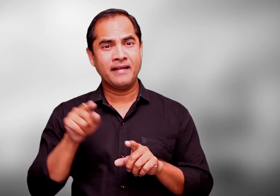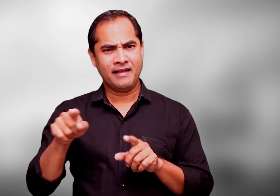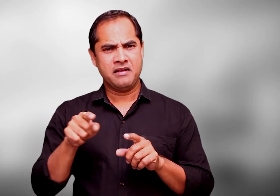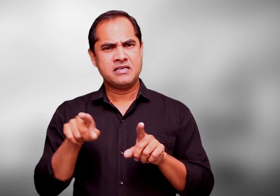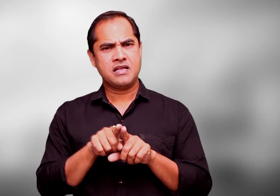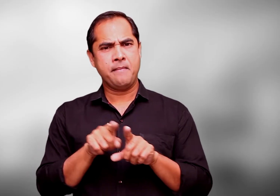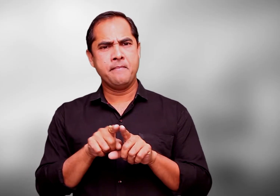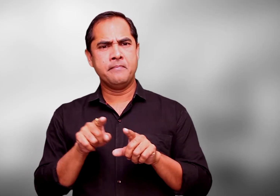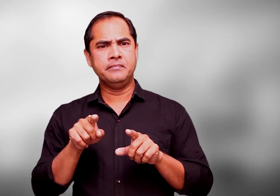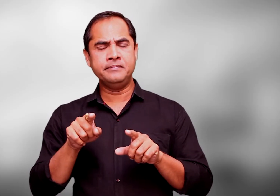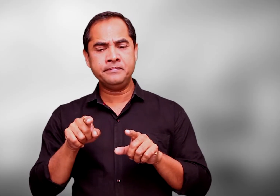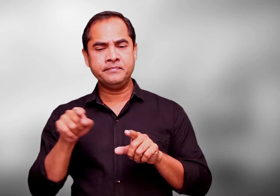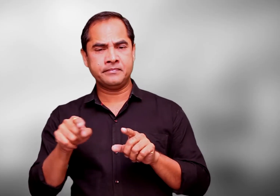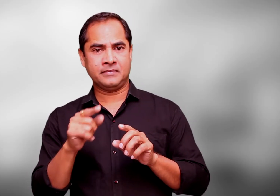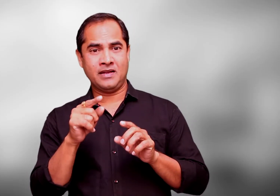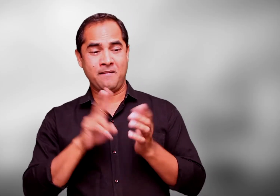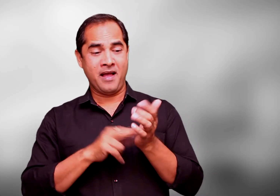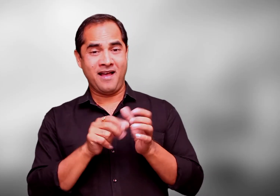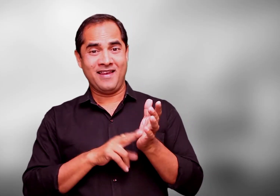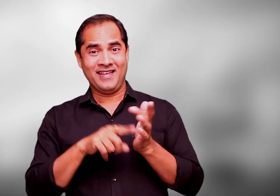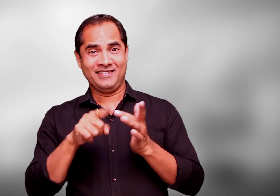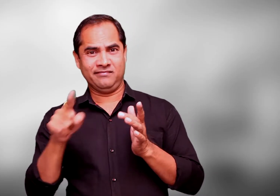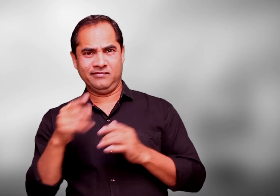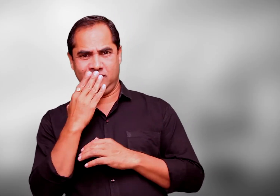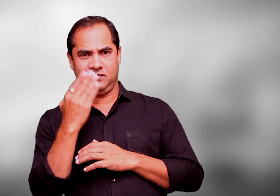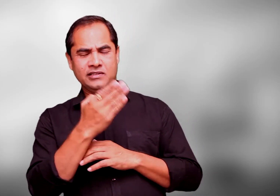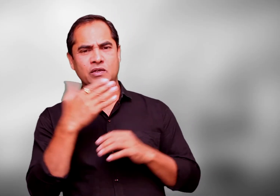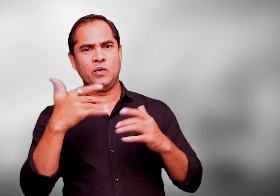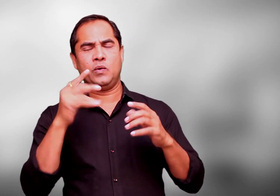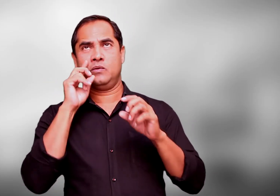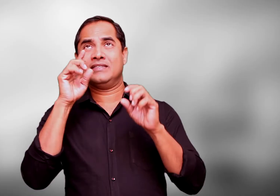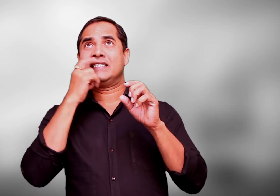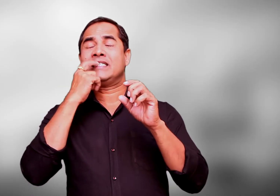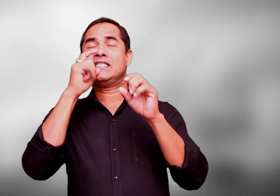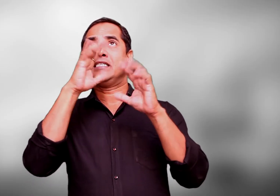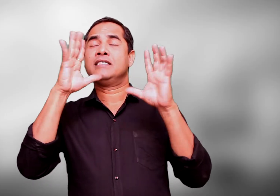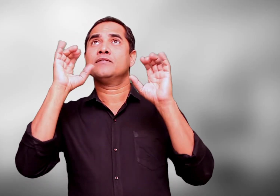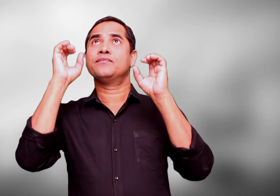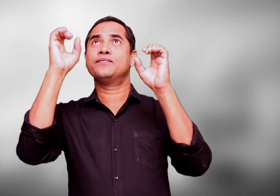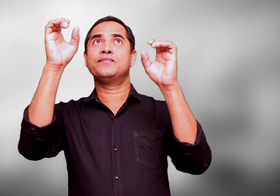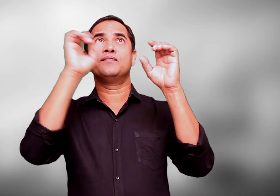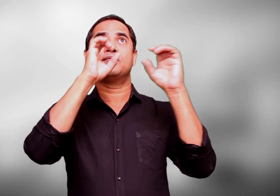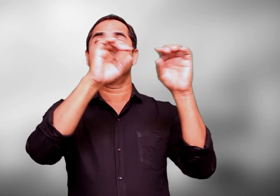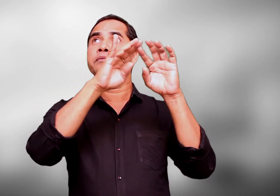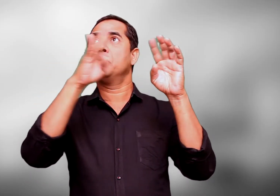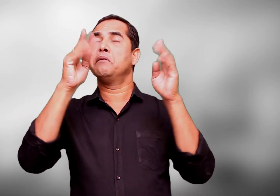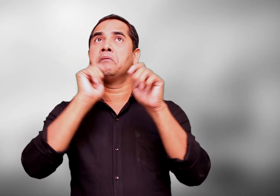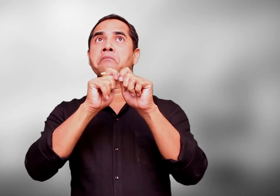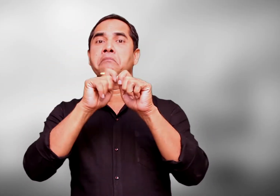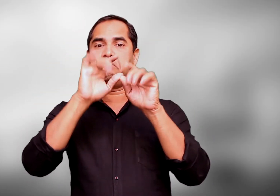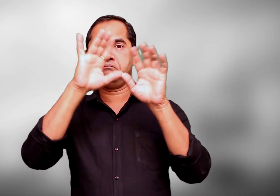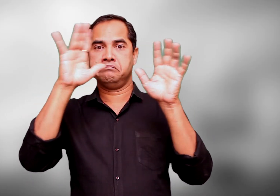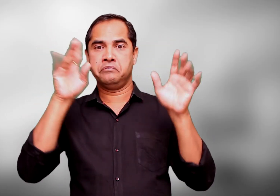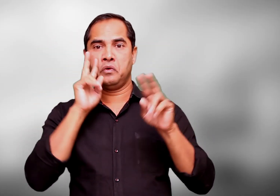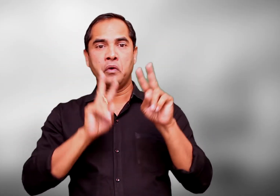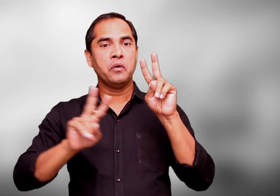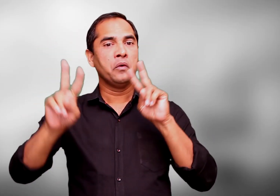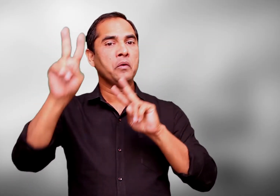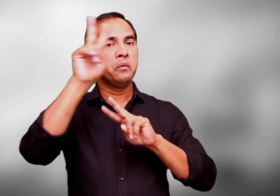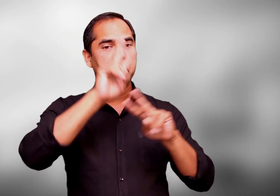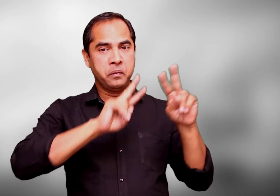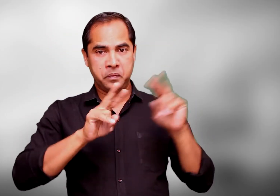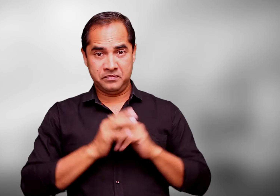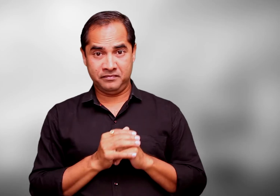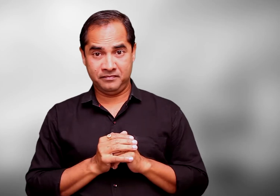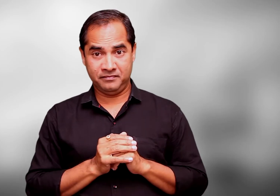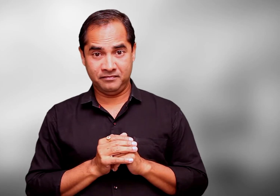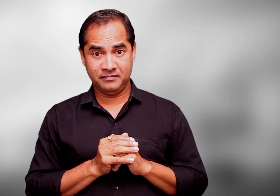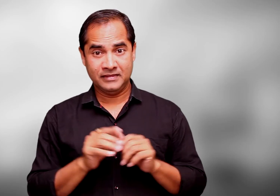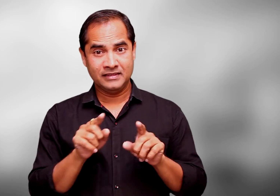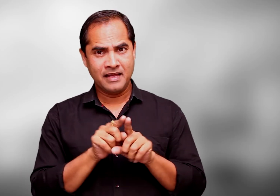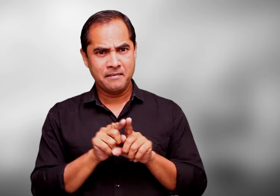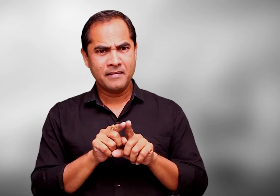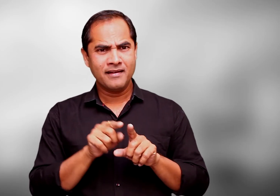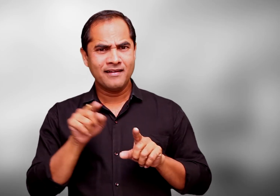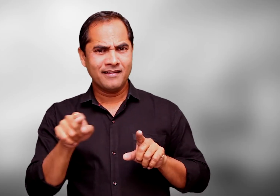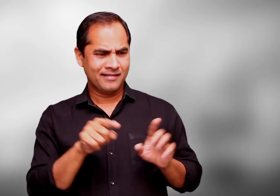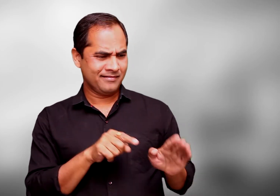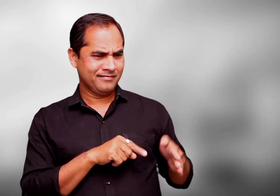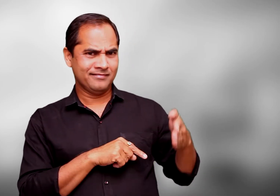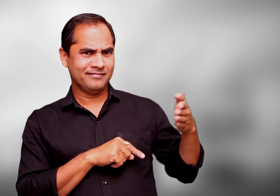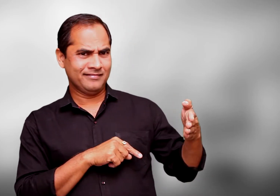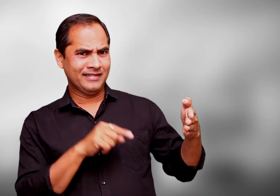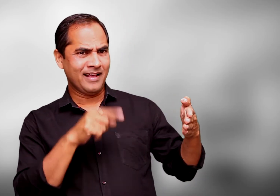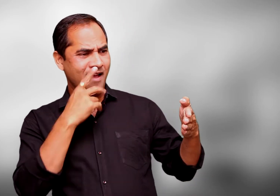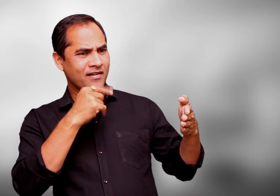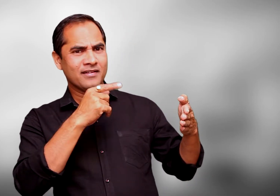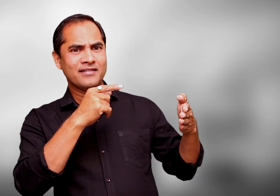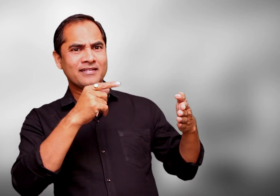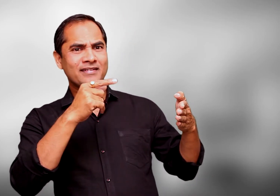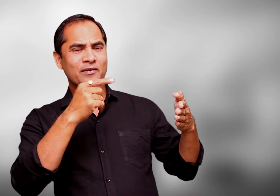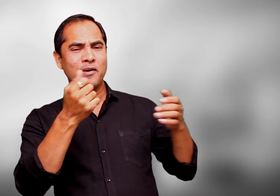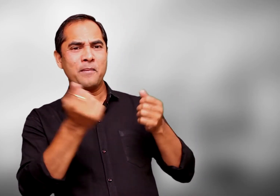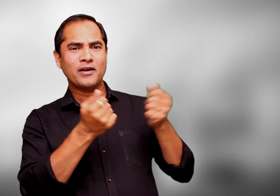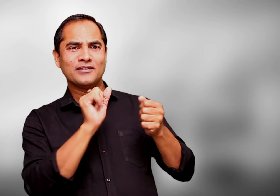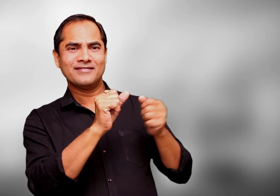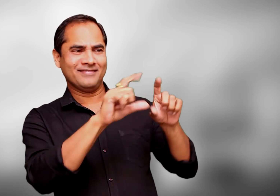Inside the overhead bars shone like silver. Directly in front of alley above